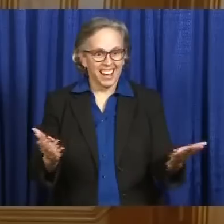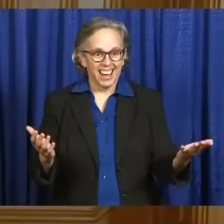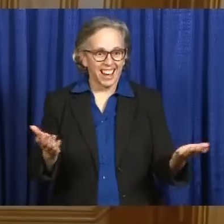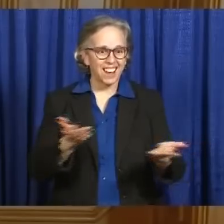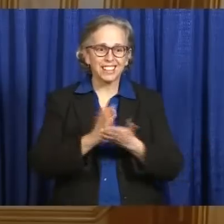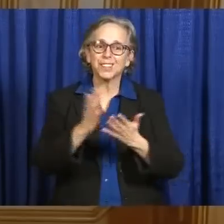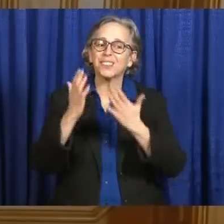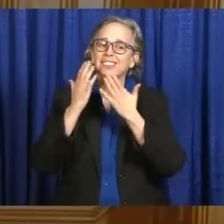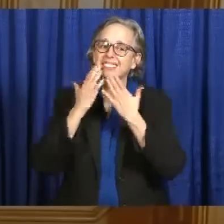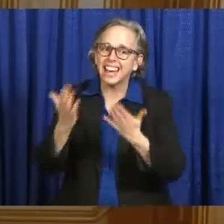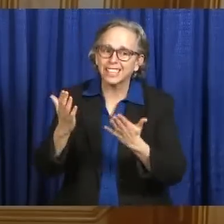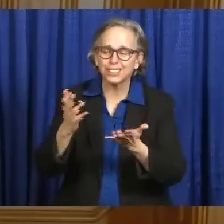IS GOING ON.